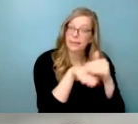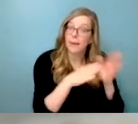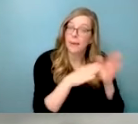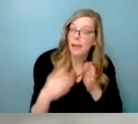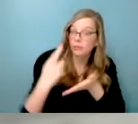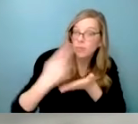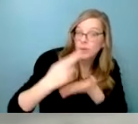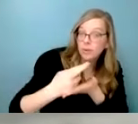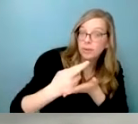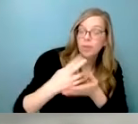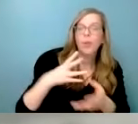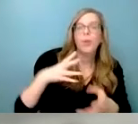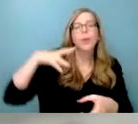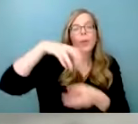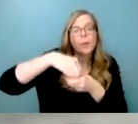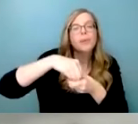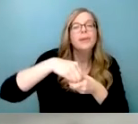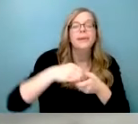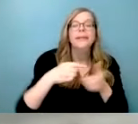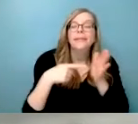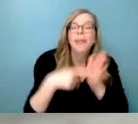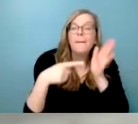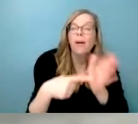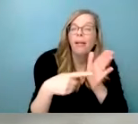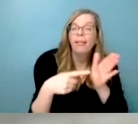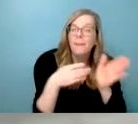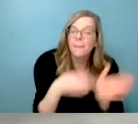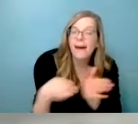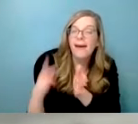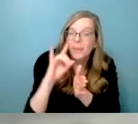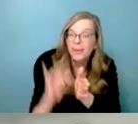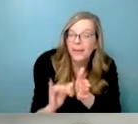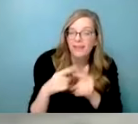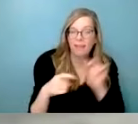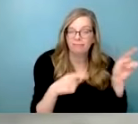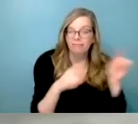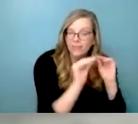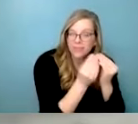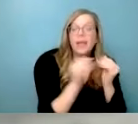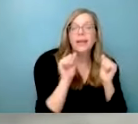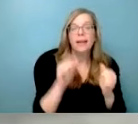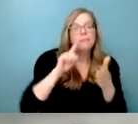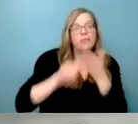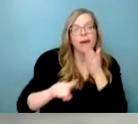including sample plans developed by organizations visit accessibility mb.ca